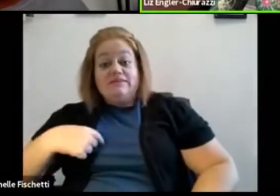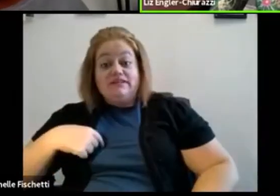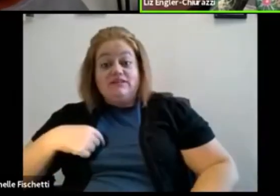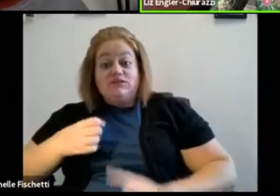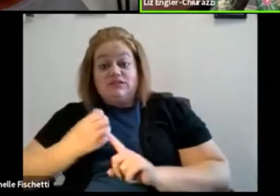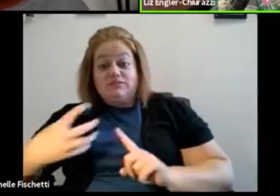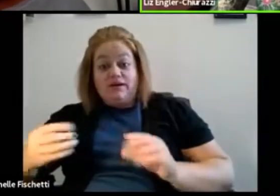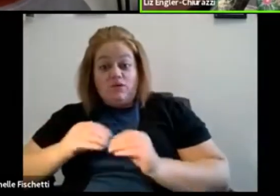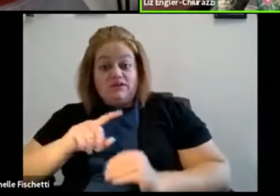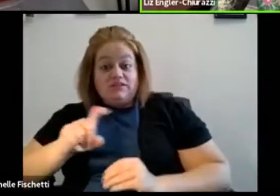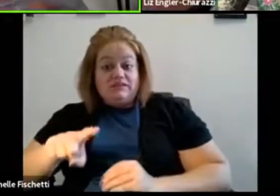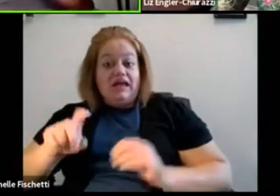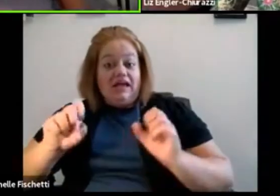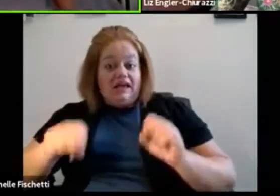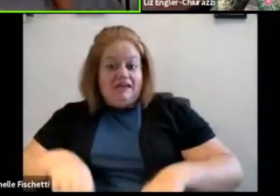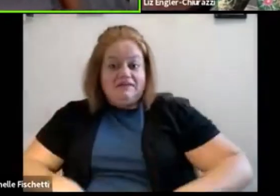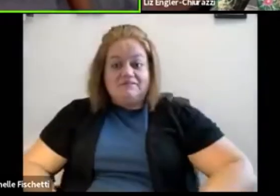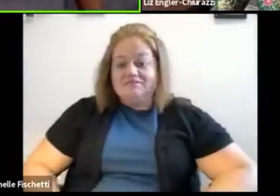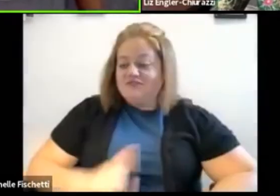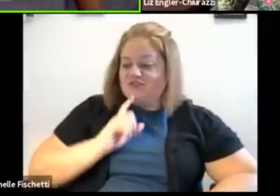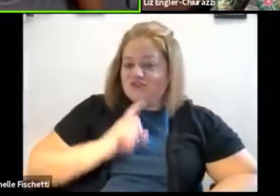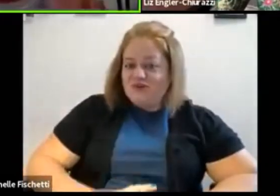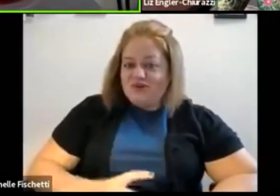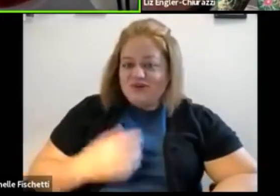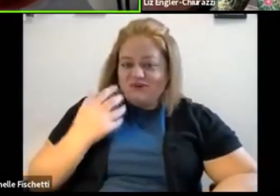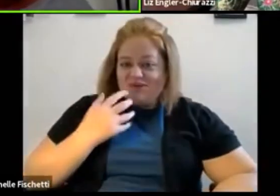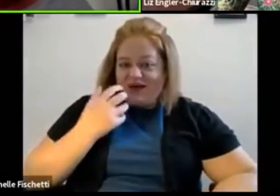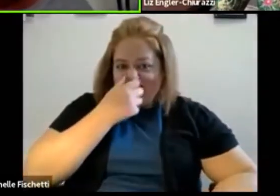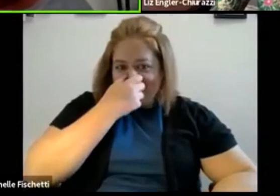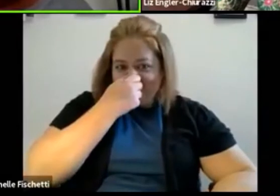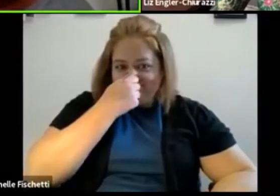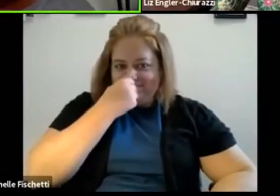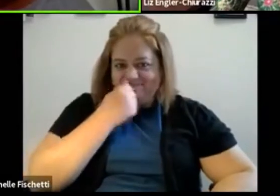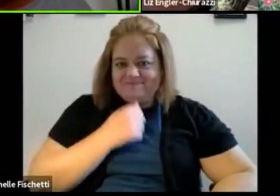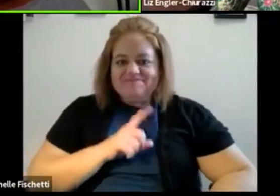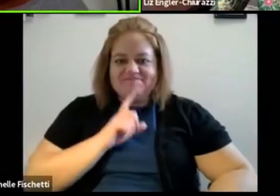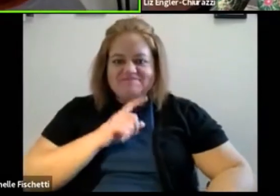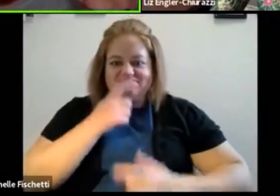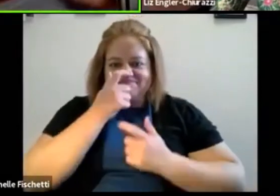up. Sure, wow so interesting. That's